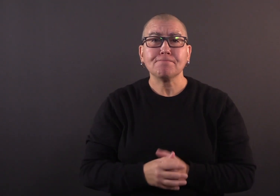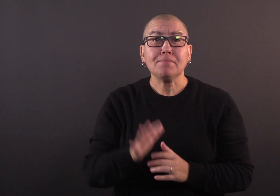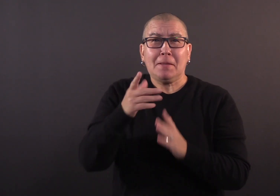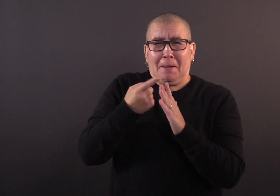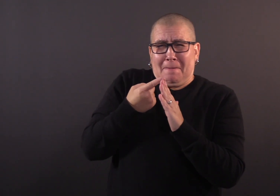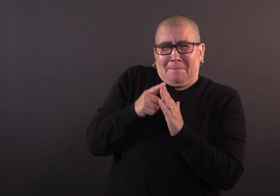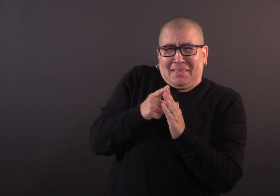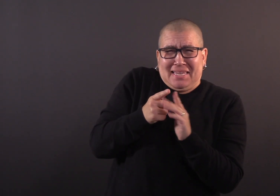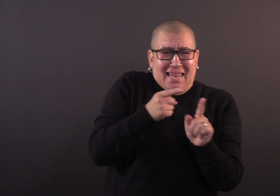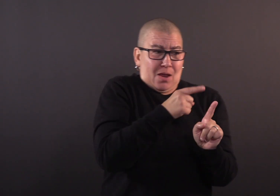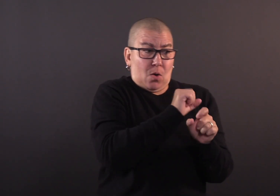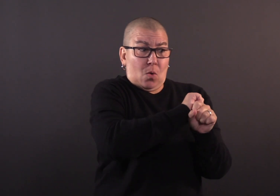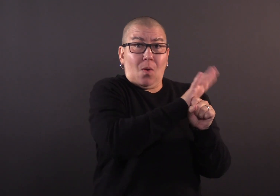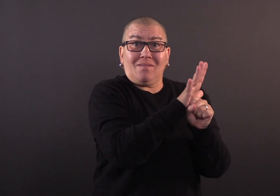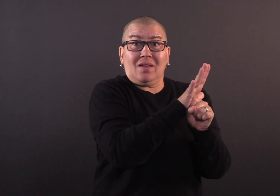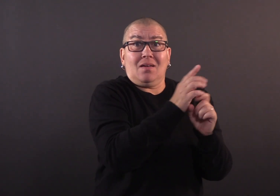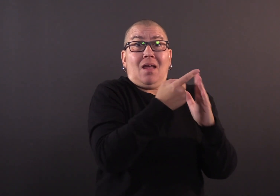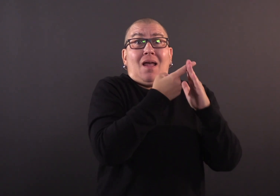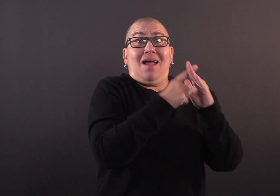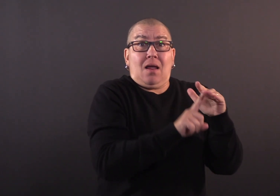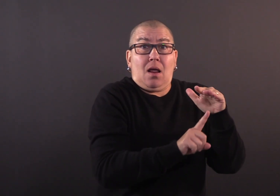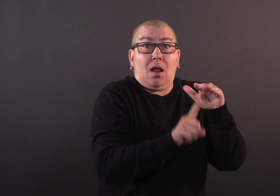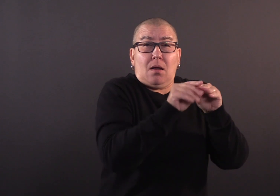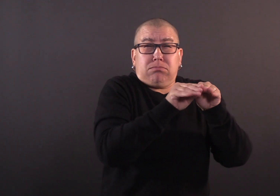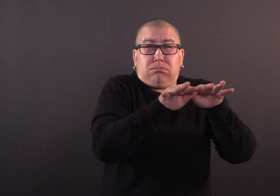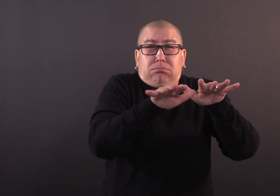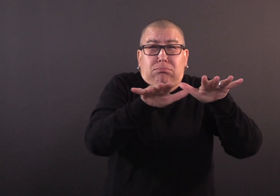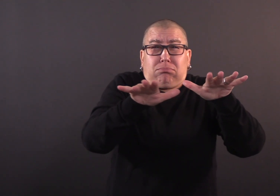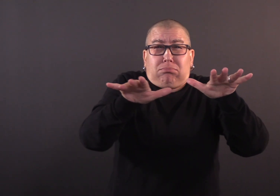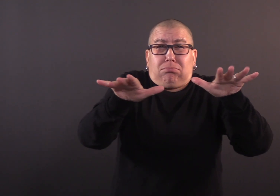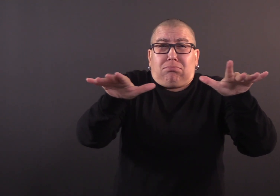Summary The beginning of the COVID-19 pandemic